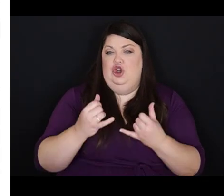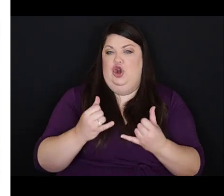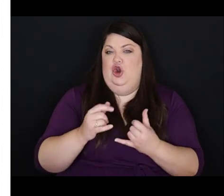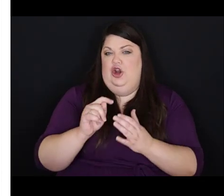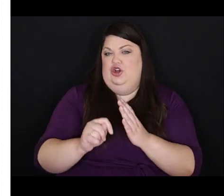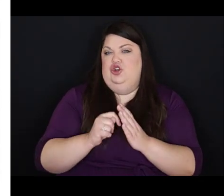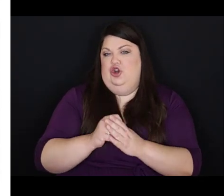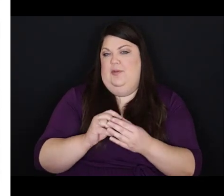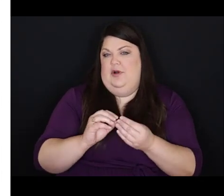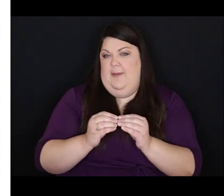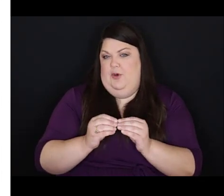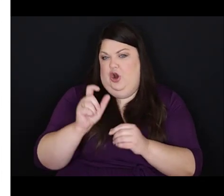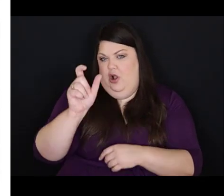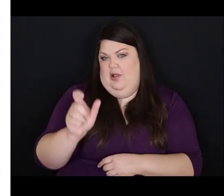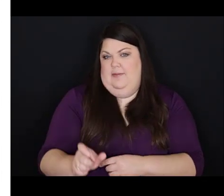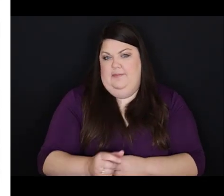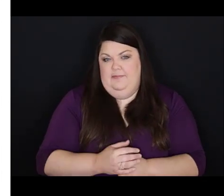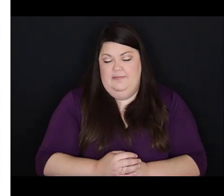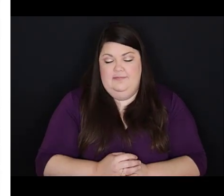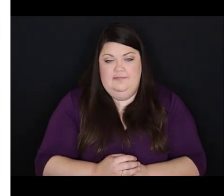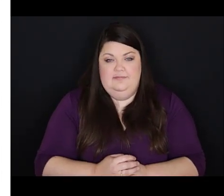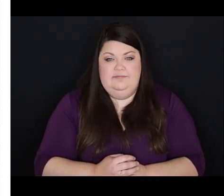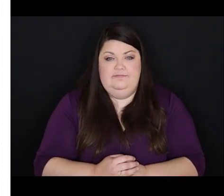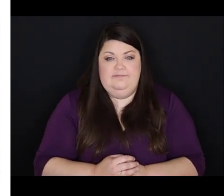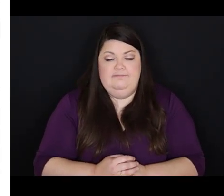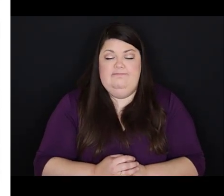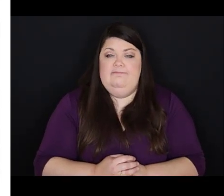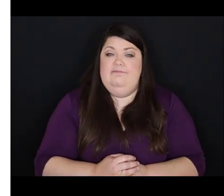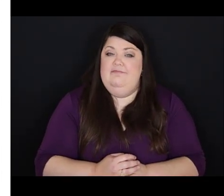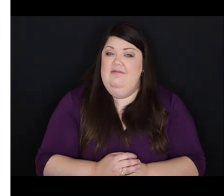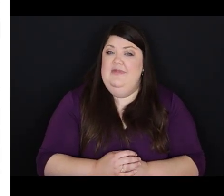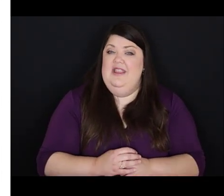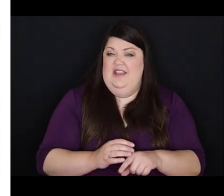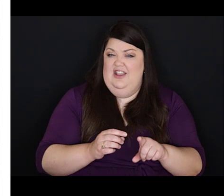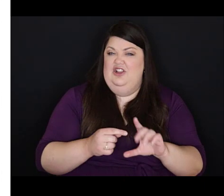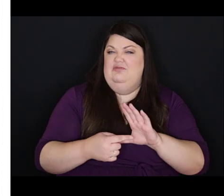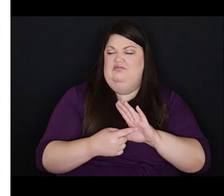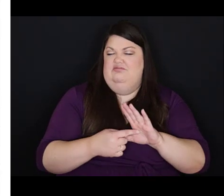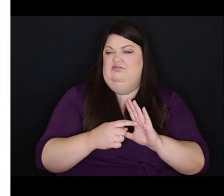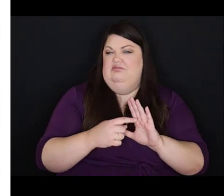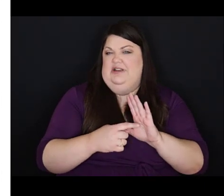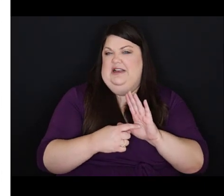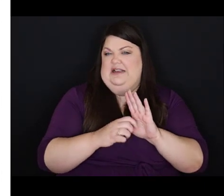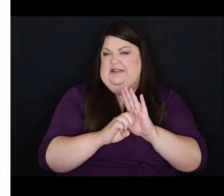An example of how this new table could be filled out is displayed on the screen using red text.